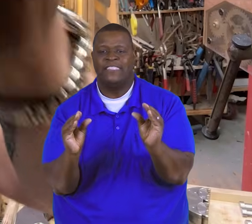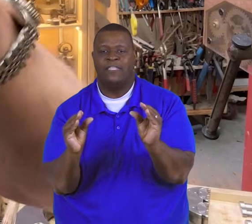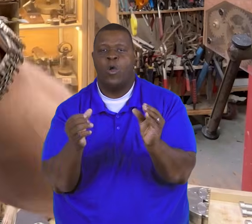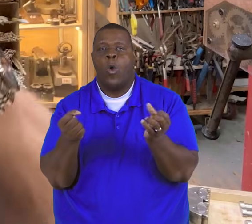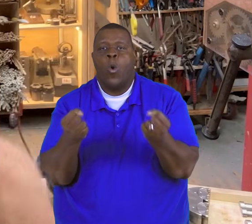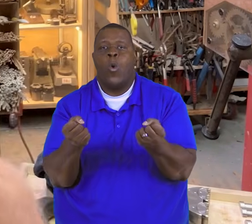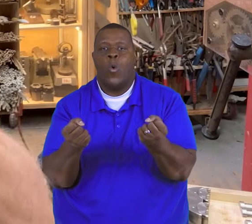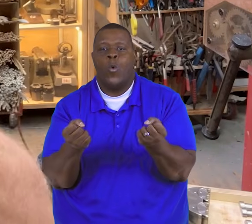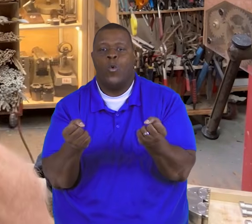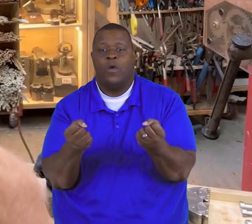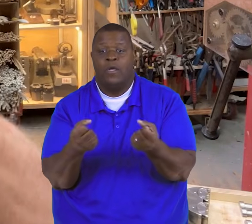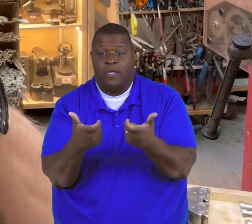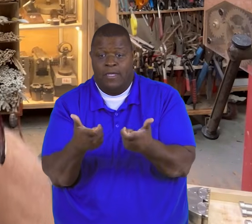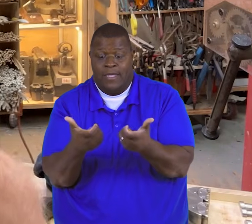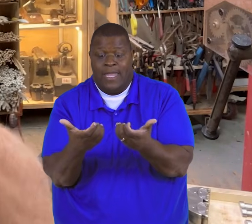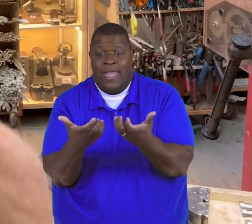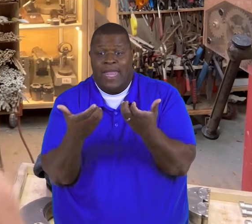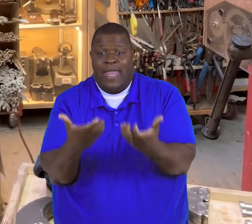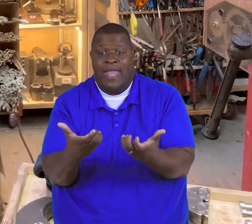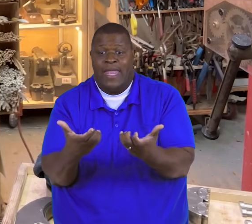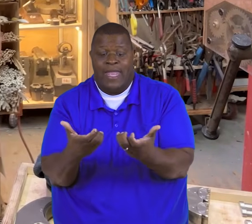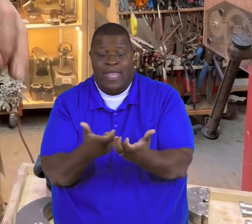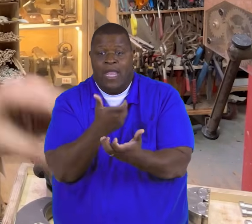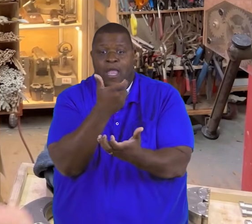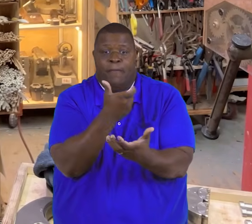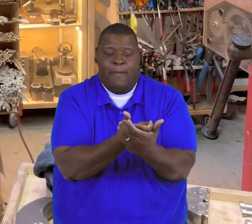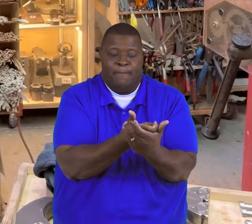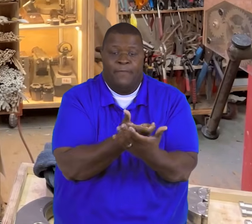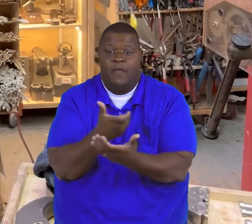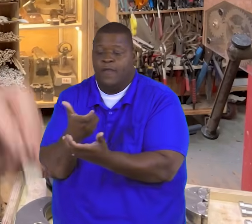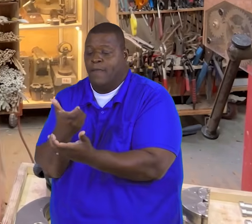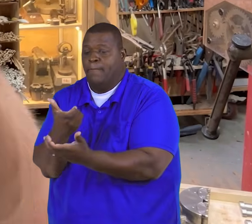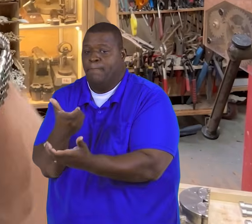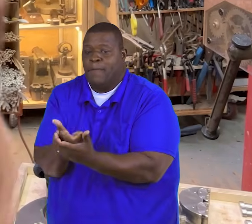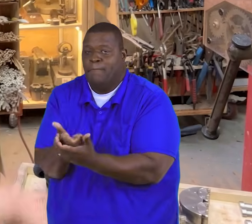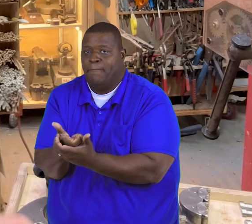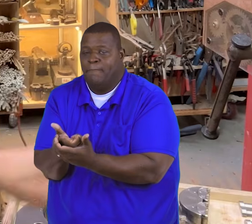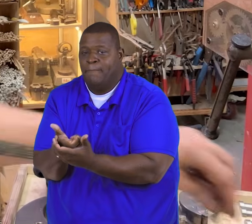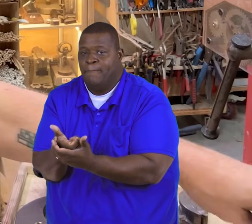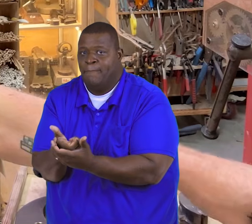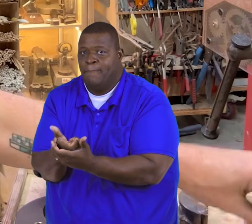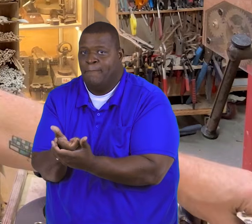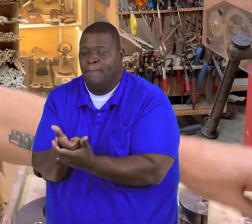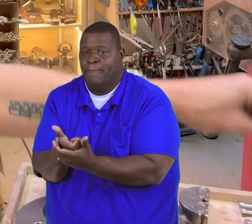these two, the centers of these two bored circles are exactly an inch apart and what I'm doing is I'm sitting the,